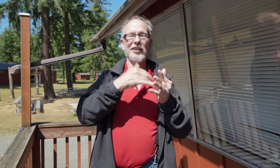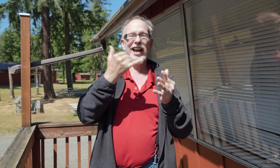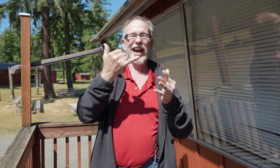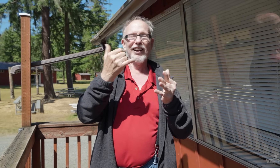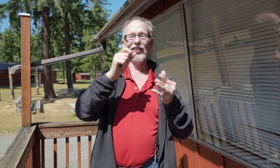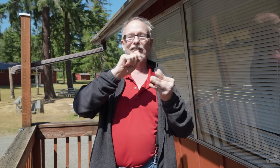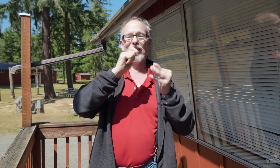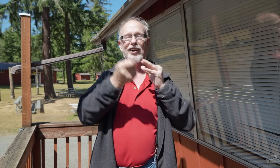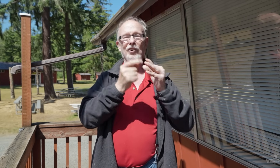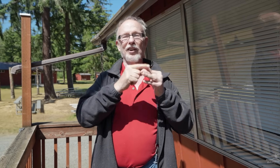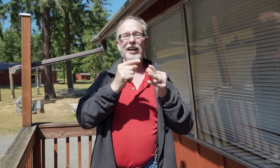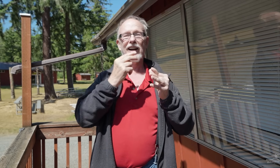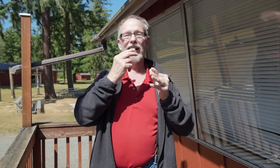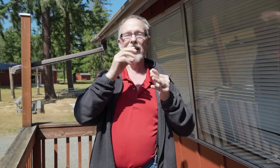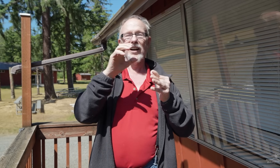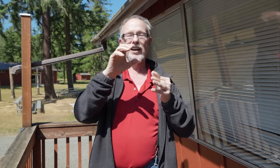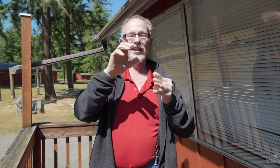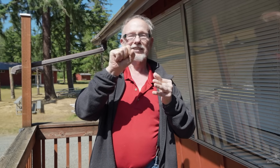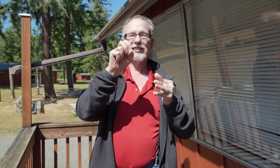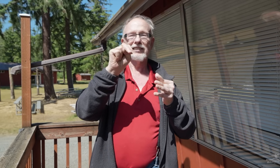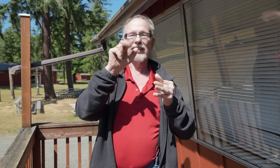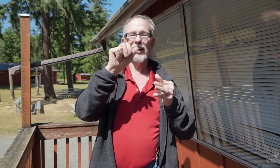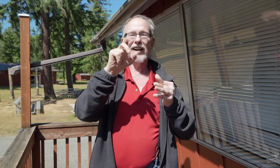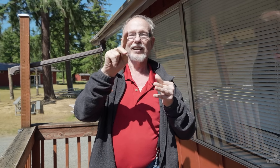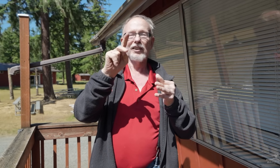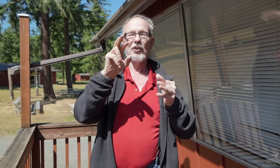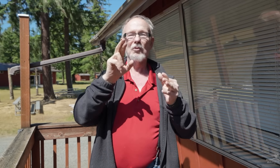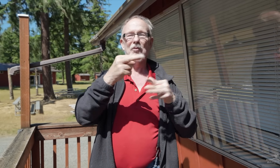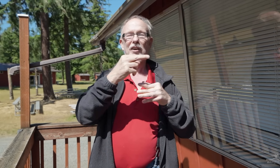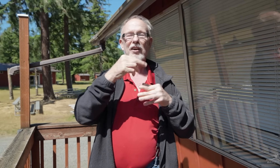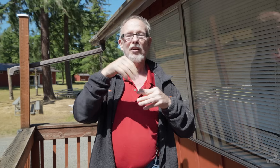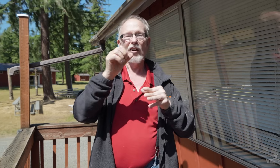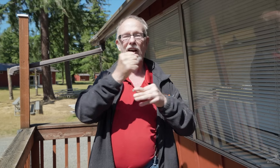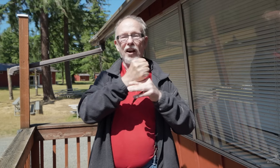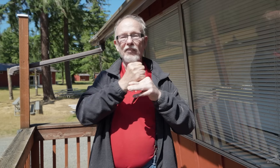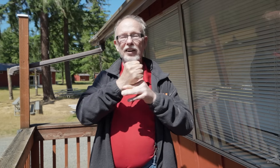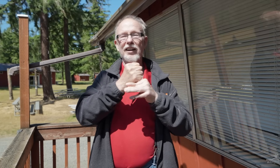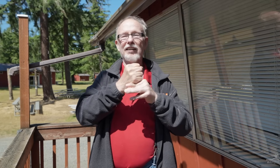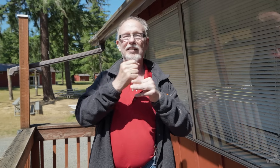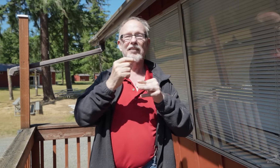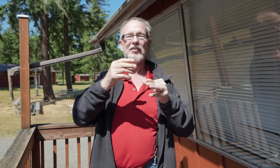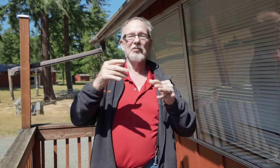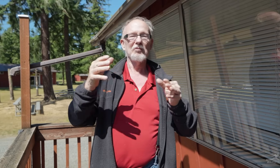and now it’s a snack room where people can make coffee.